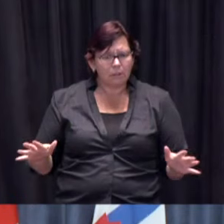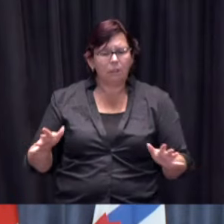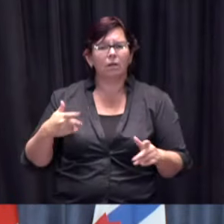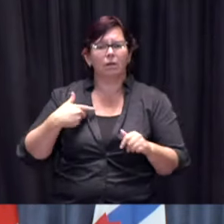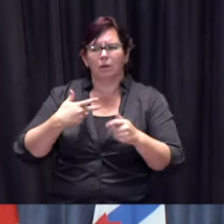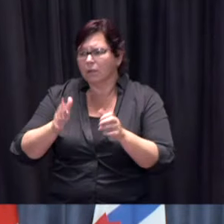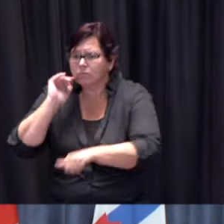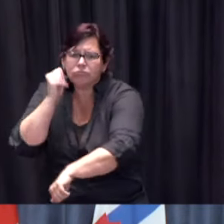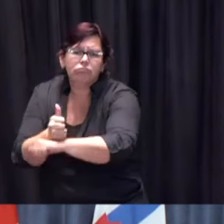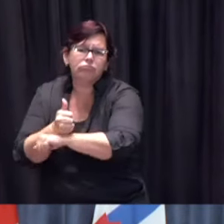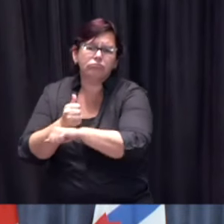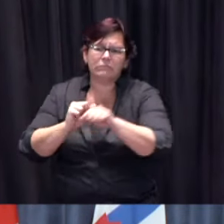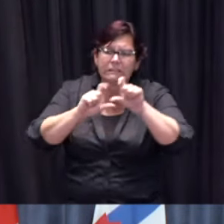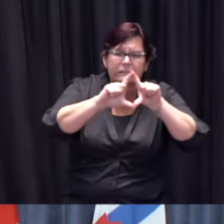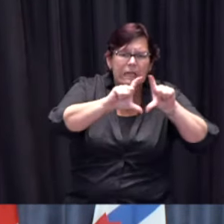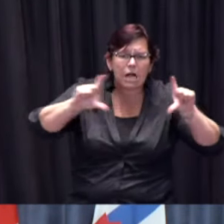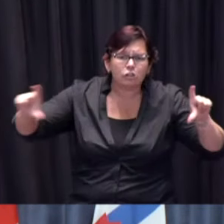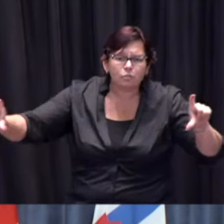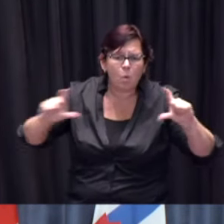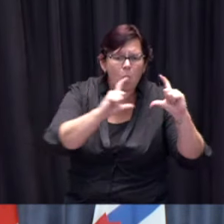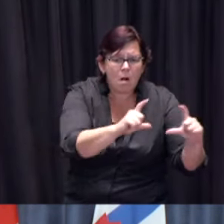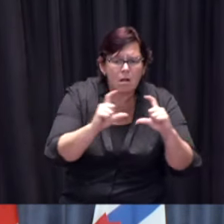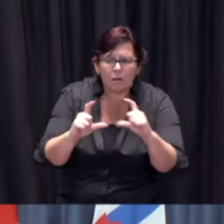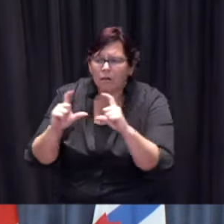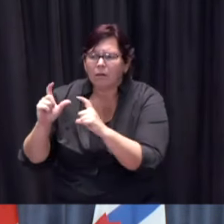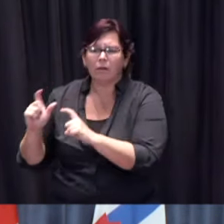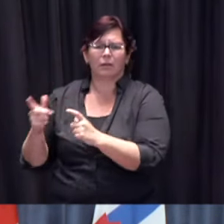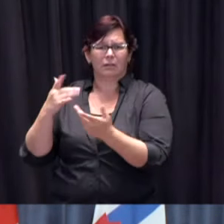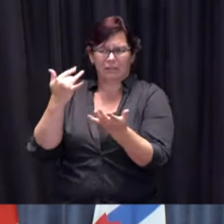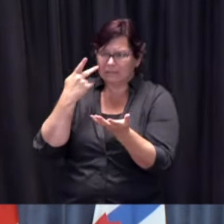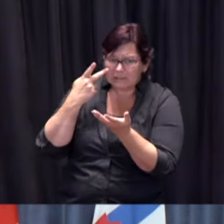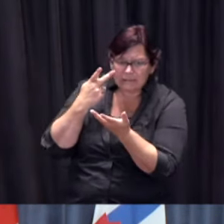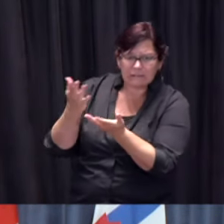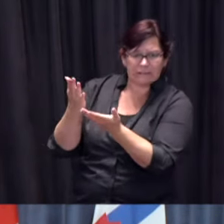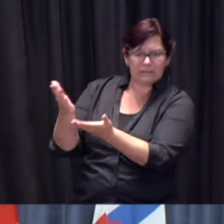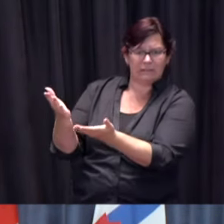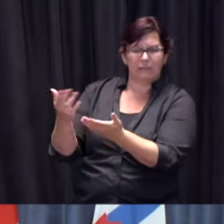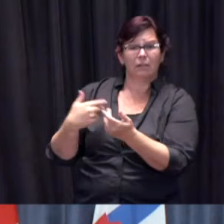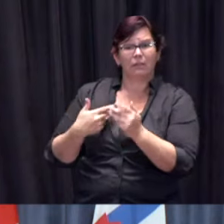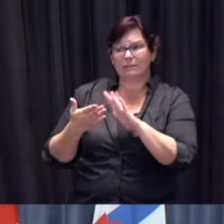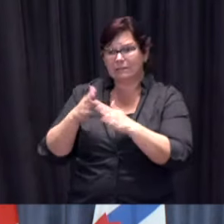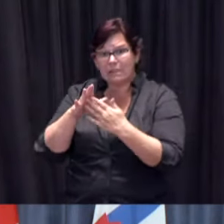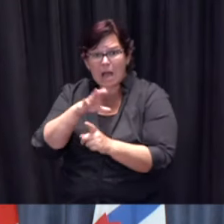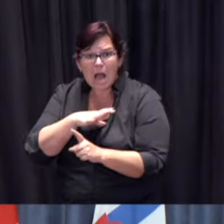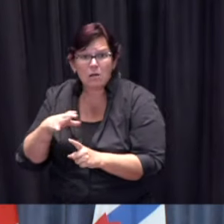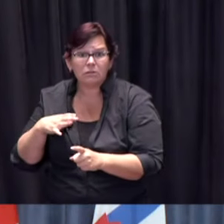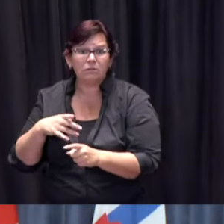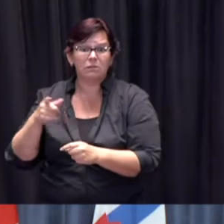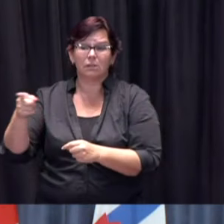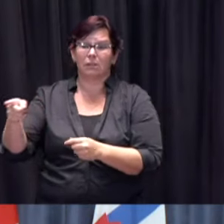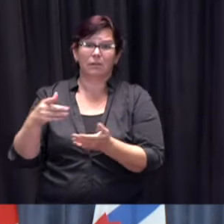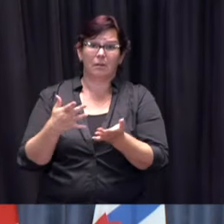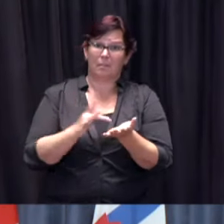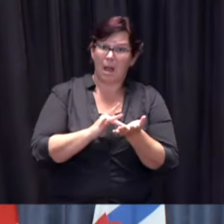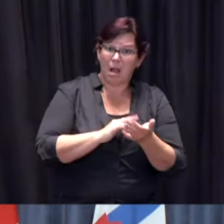And we're doing that again here today by asking City Council to follow our Medical Officer of Health's advice and to implement